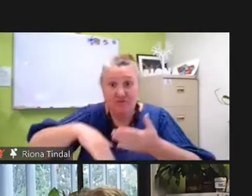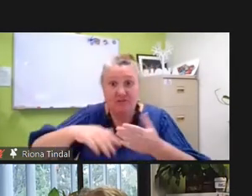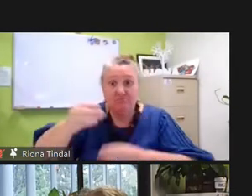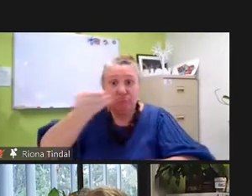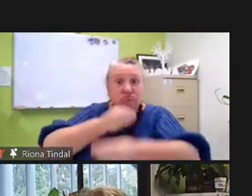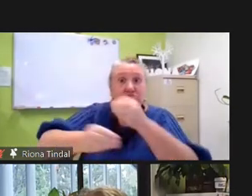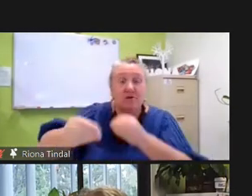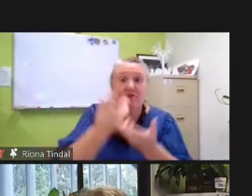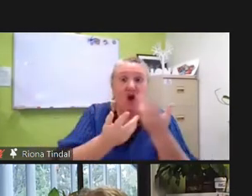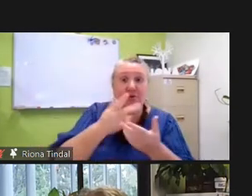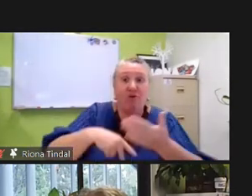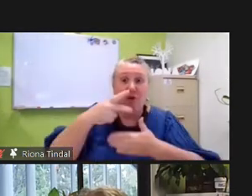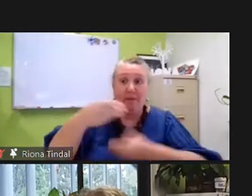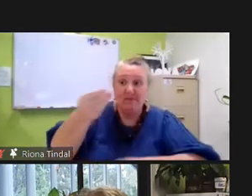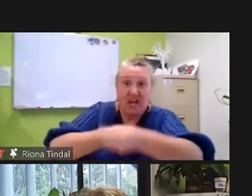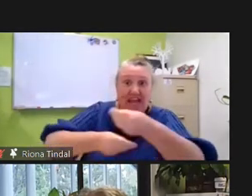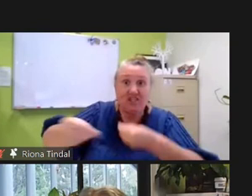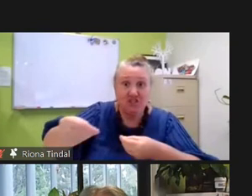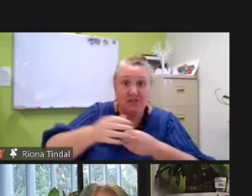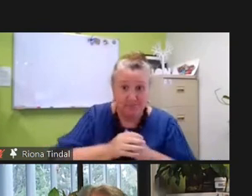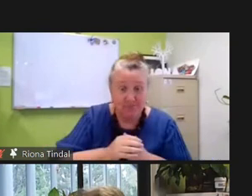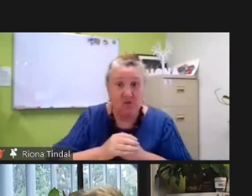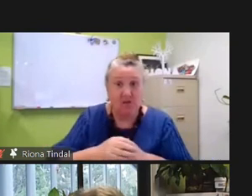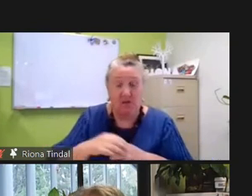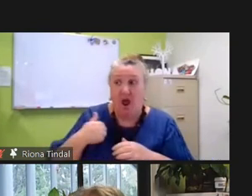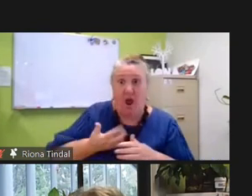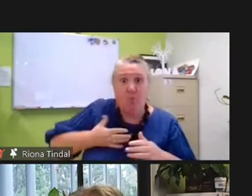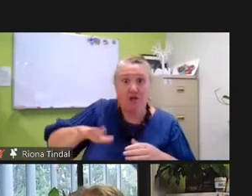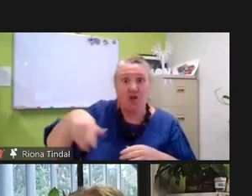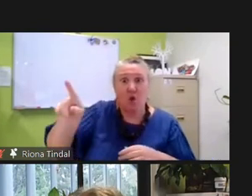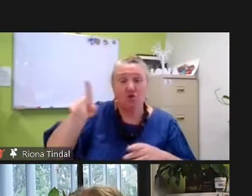to head overseas, for example, to do work within the other university programmes on exchange.